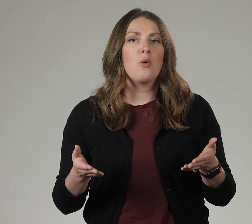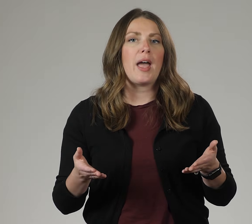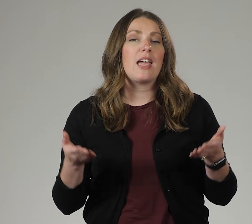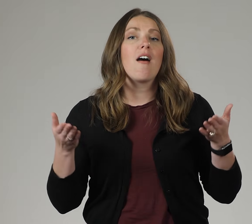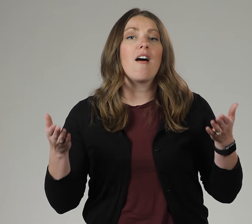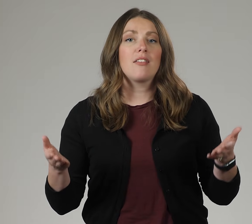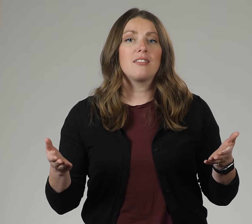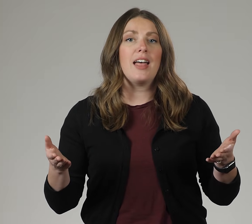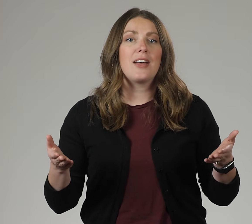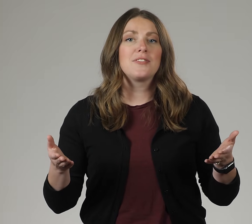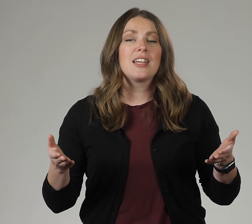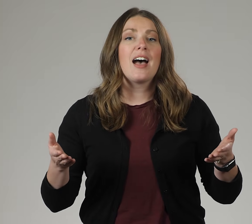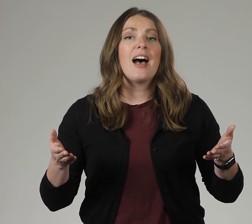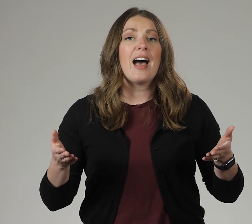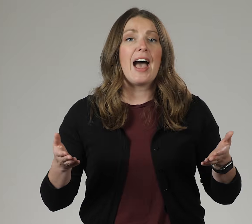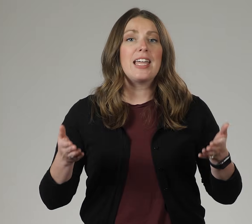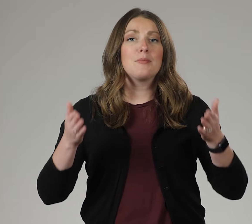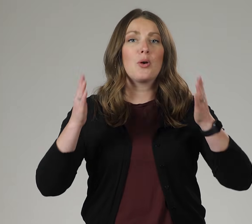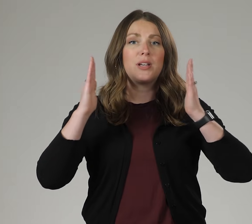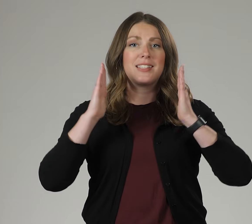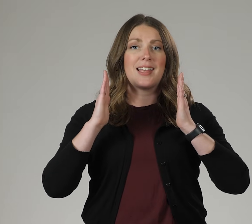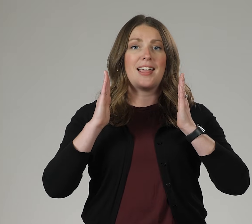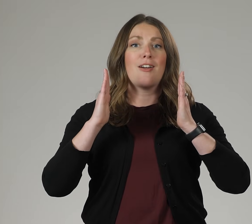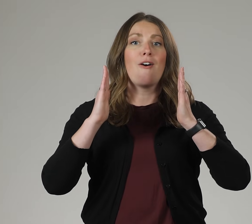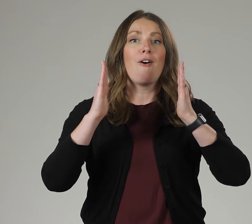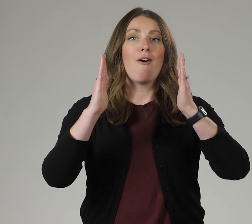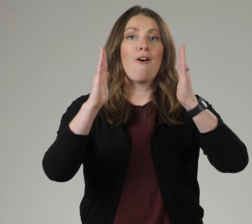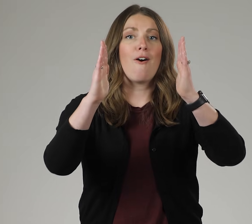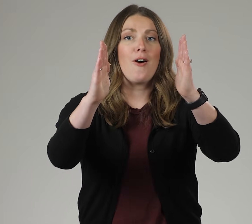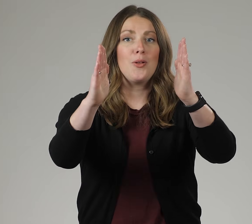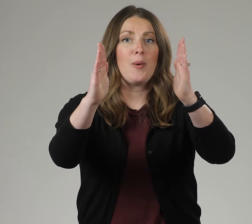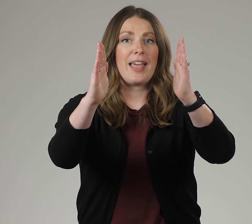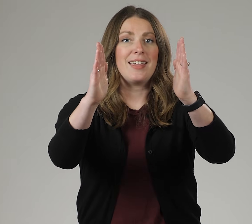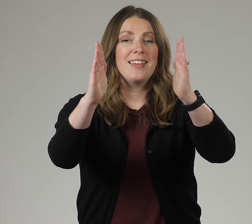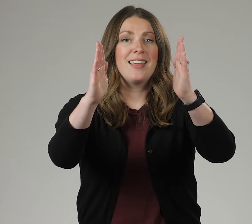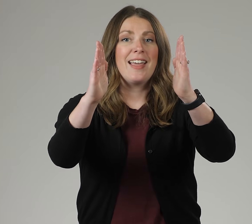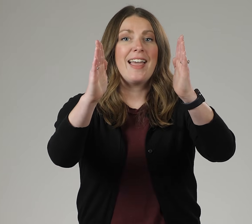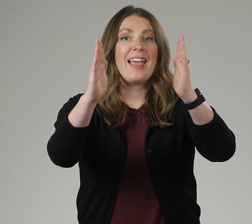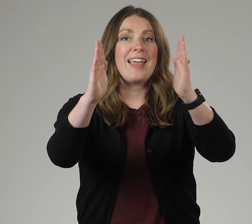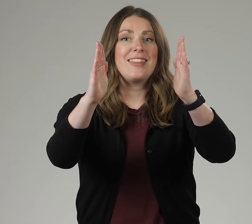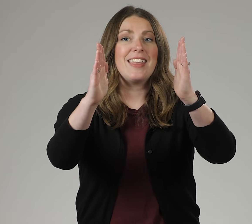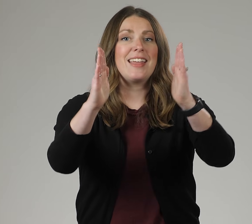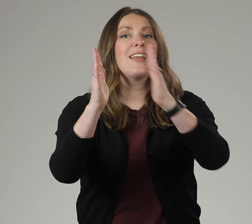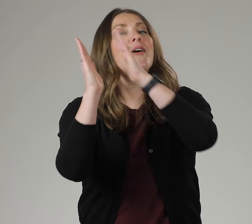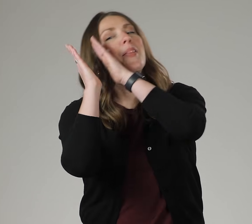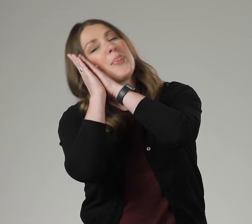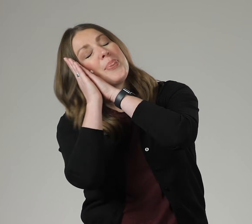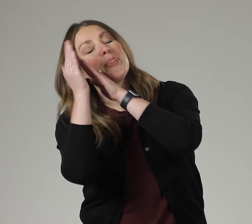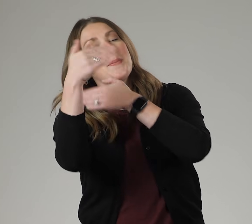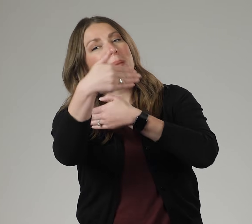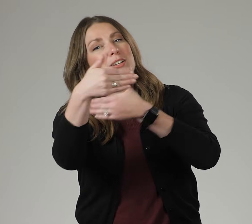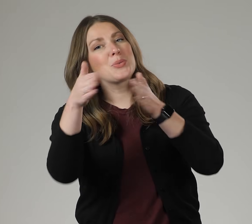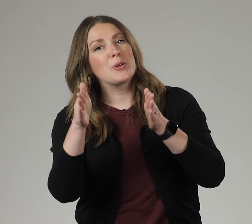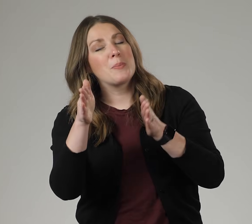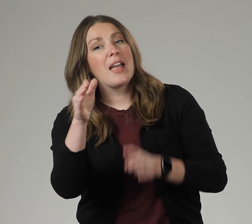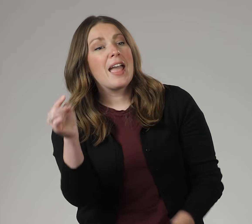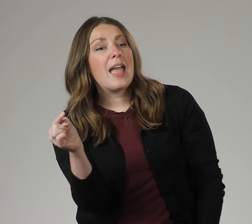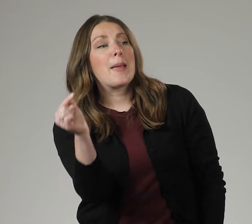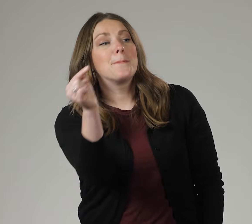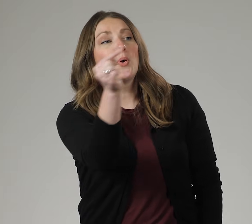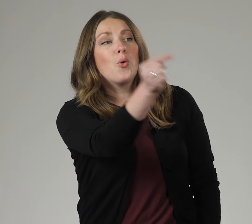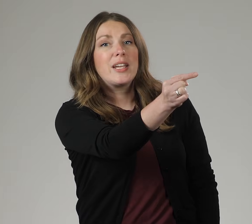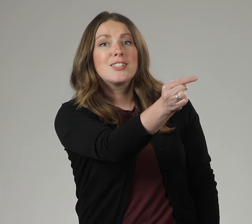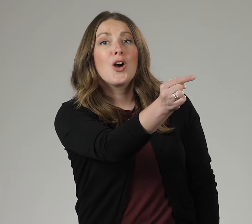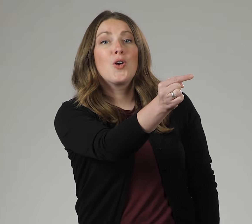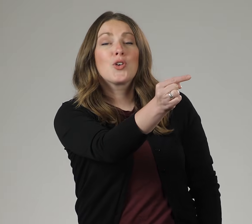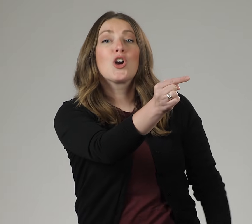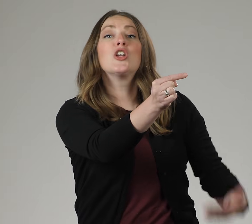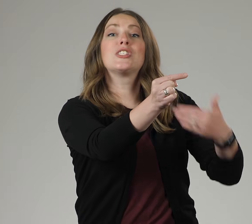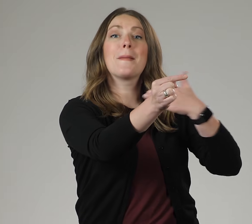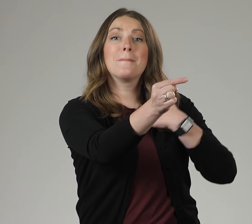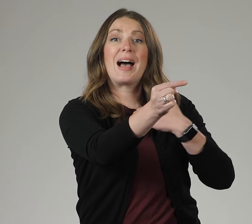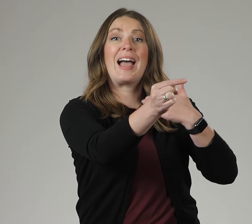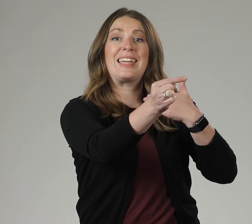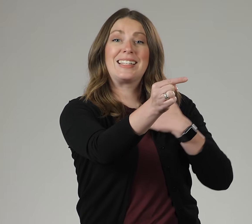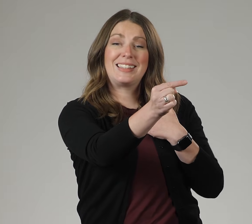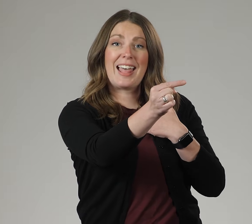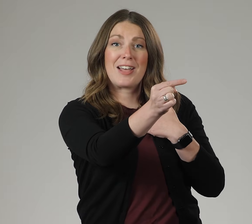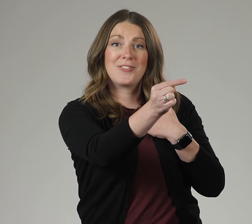hallway on the left. I am going to sign hallway and then the bedroom and point over to my left.